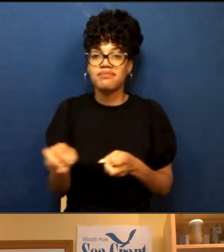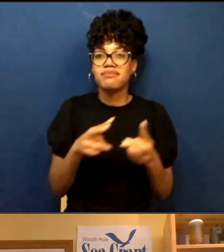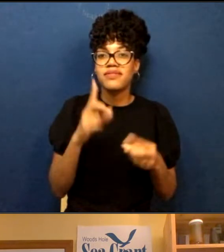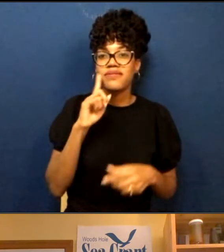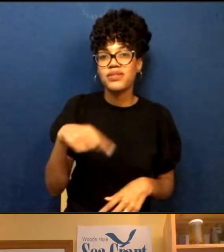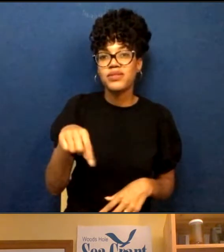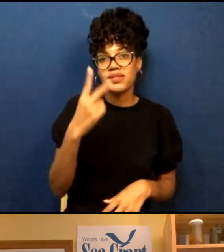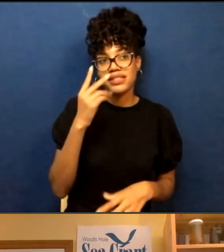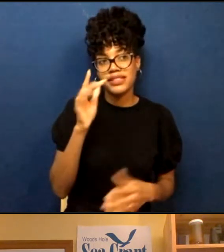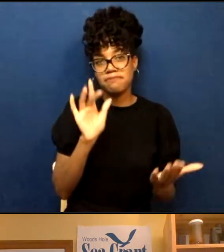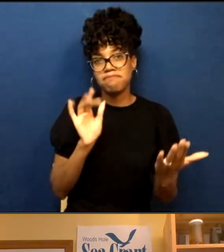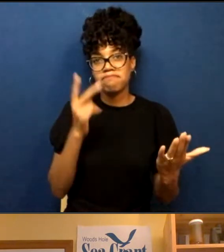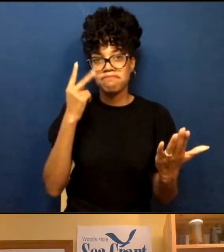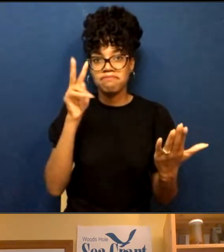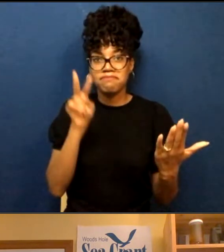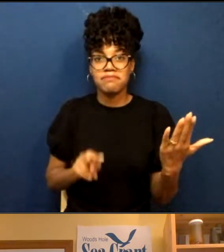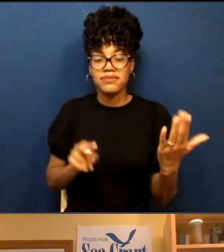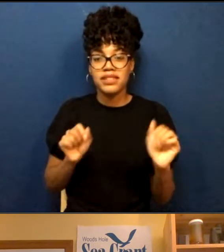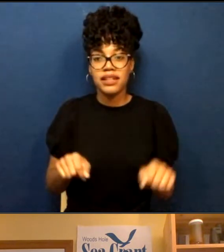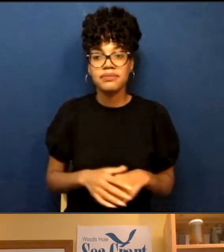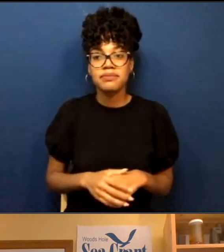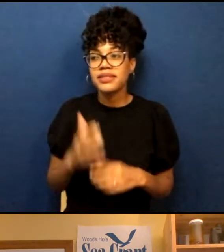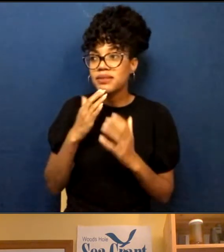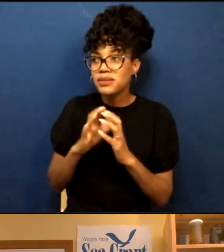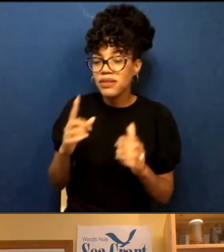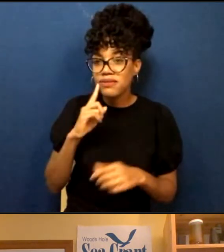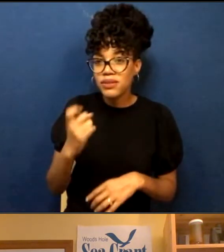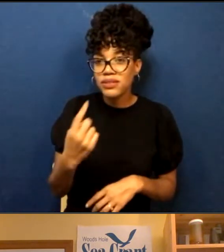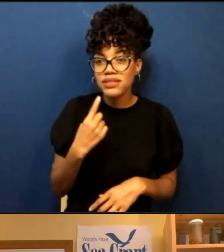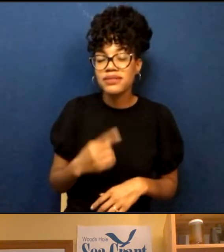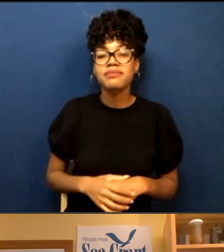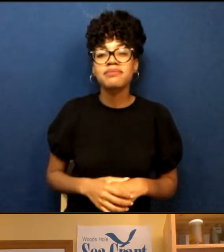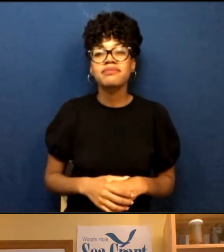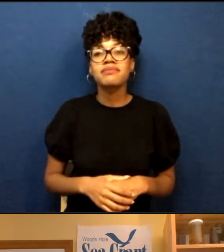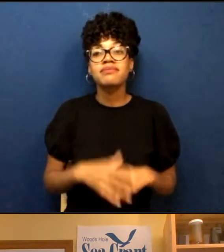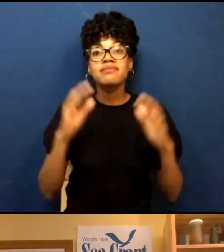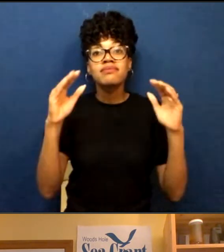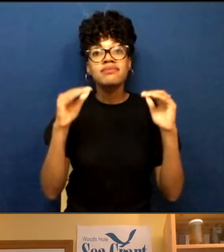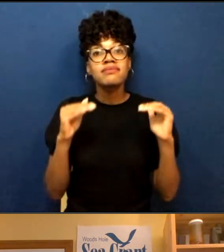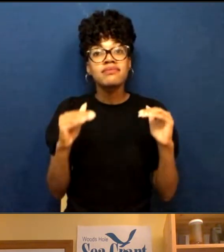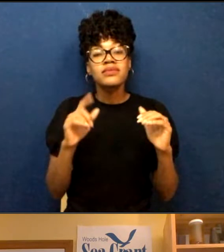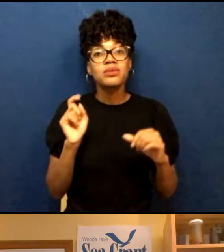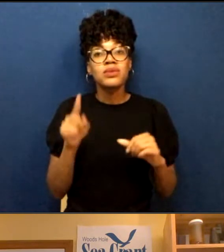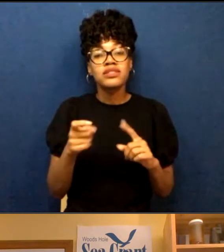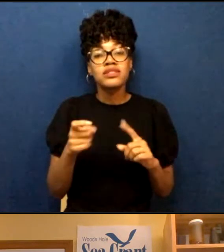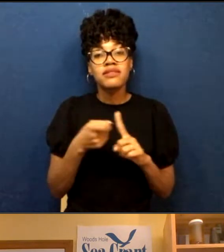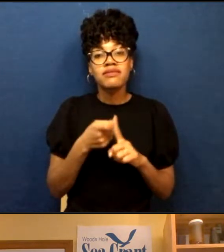But great questions, Theodore. Thanks so much for sharing that Jenny. And this question comes from Alice and Paul,